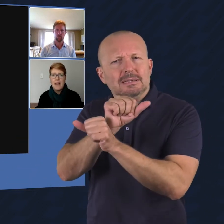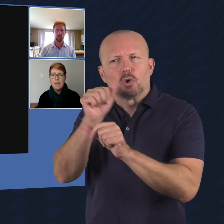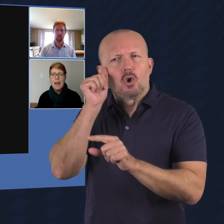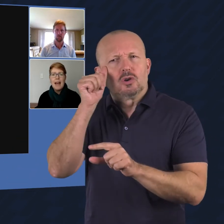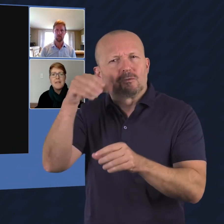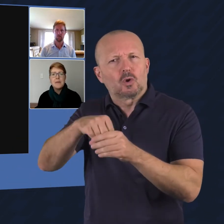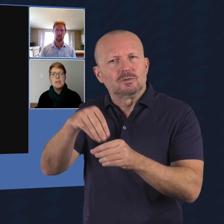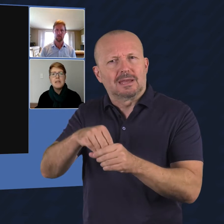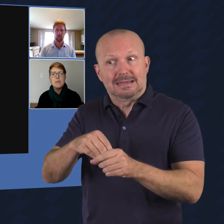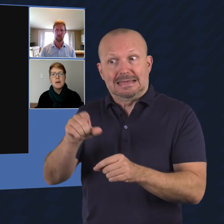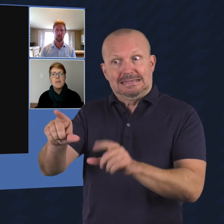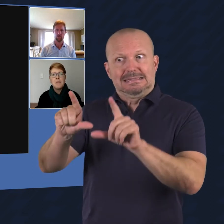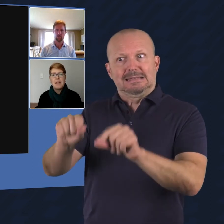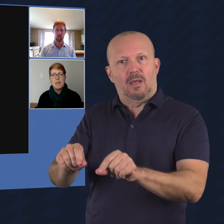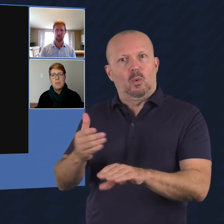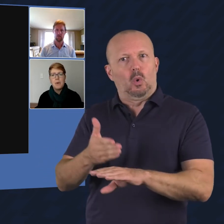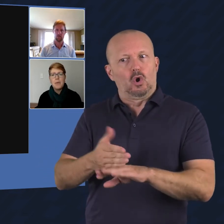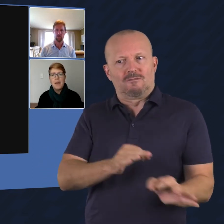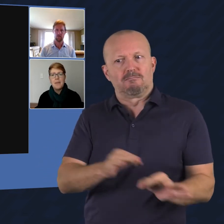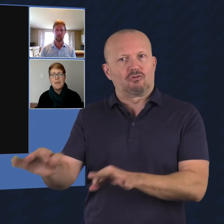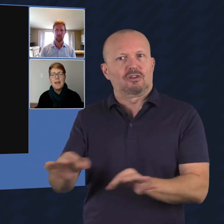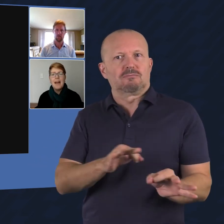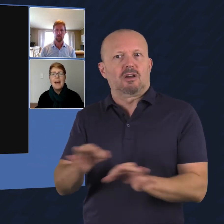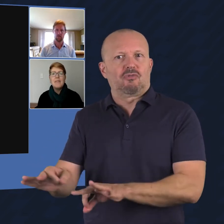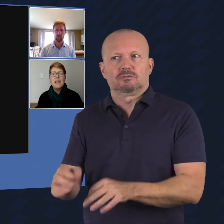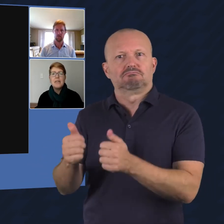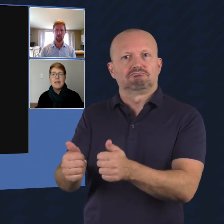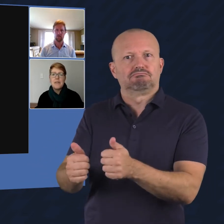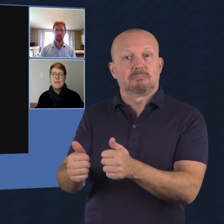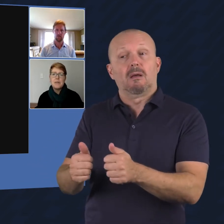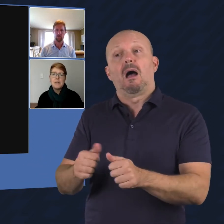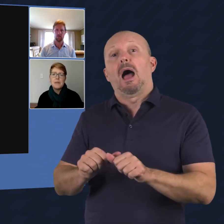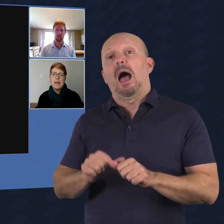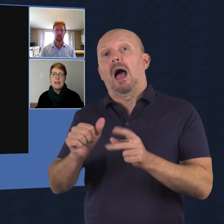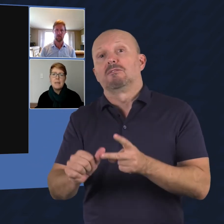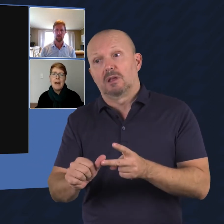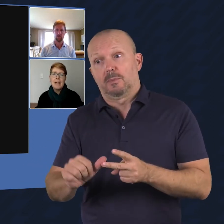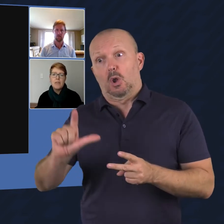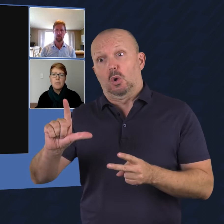the content has completed the work of the migration process. And following this, Luke created a package of